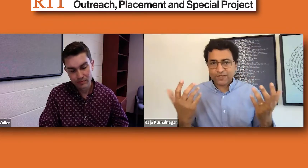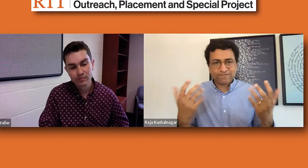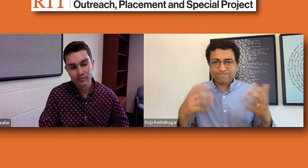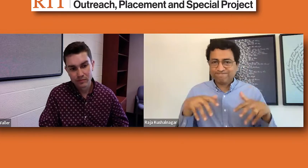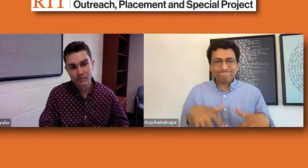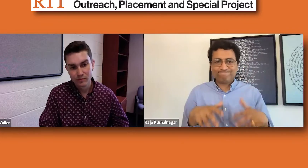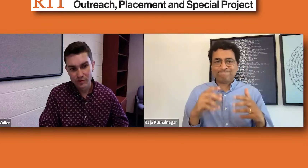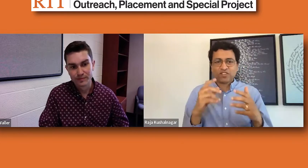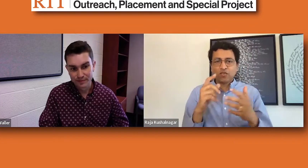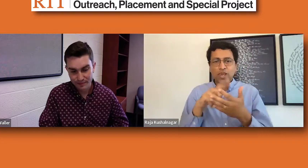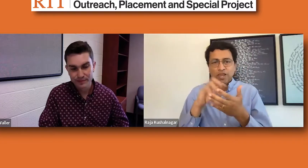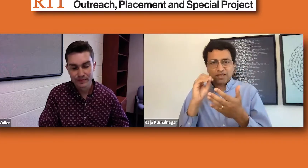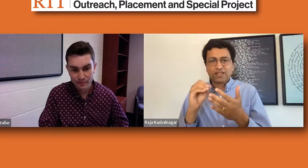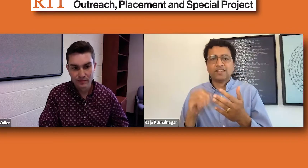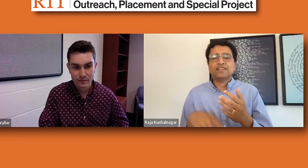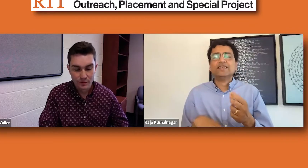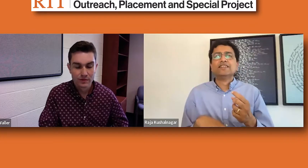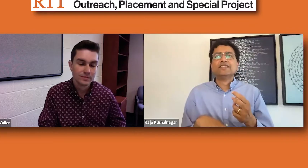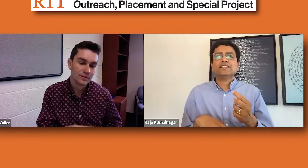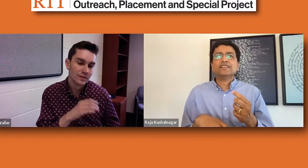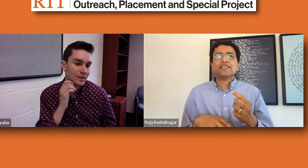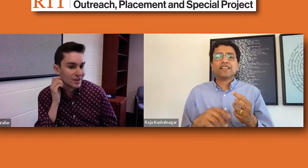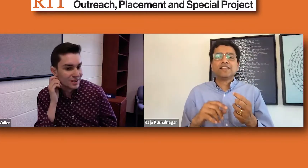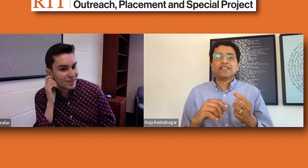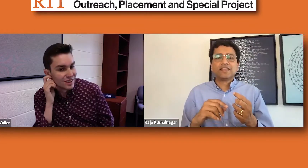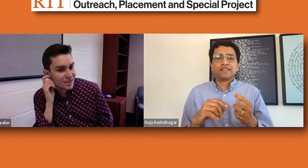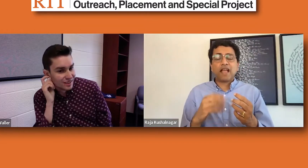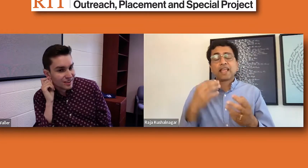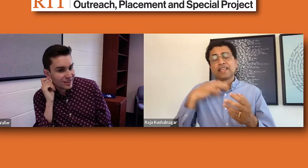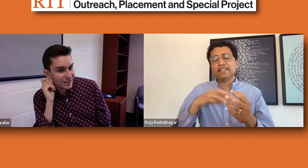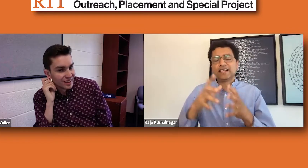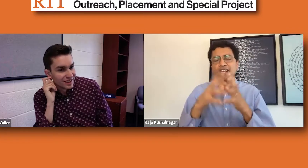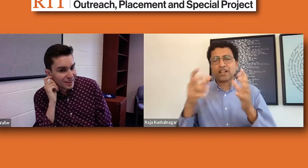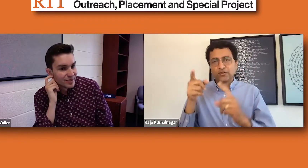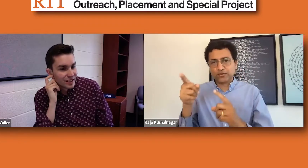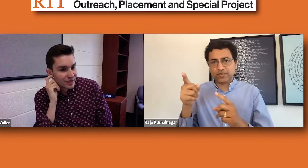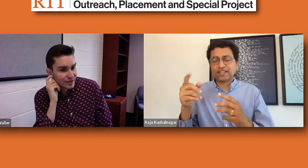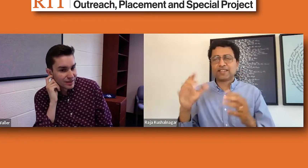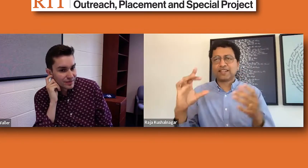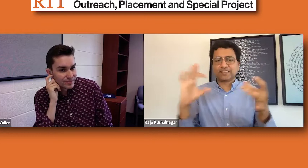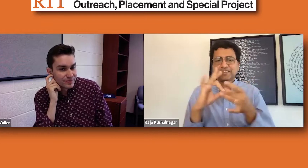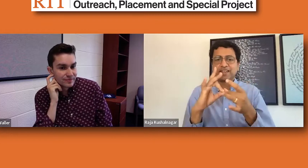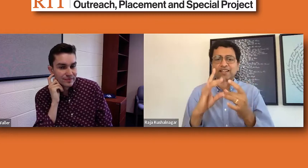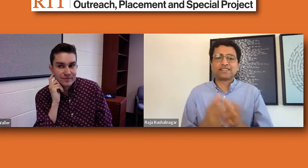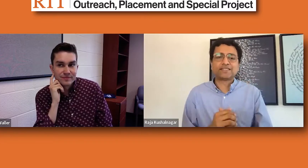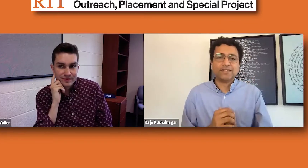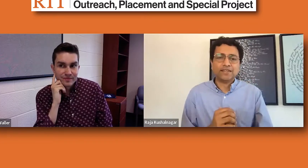But the problem was they didn't have any signing or Deaf people involved.